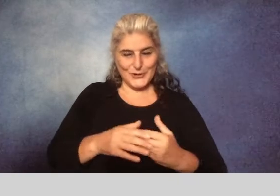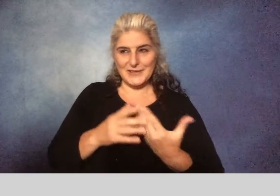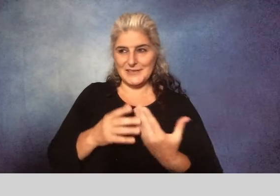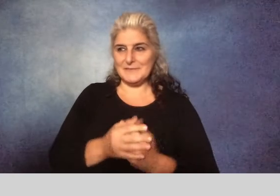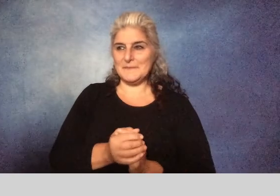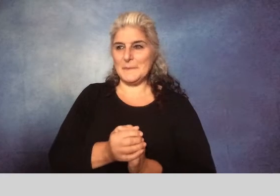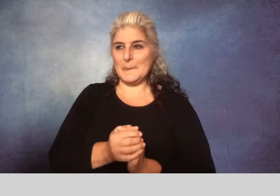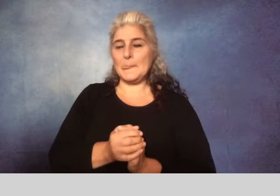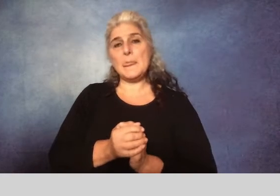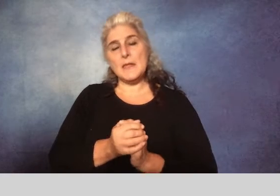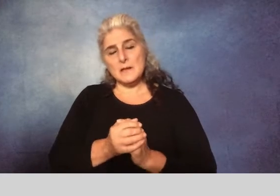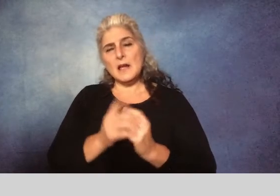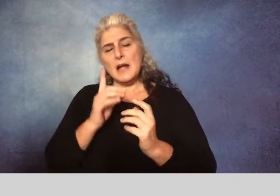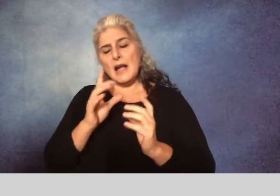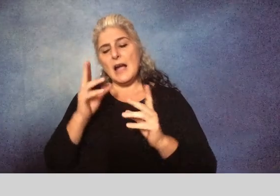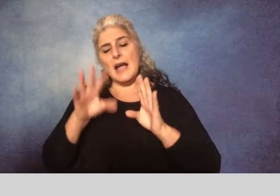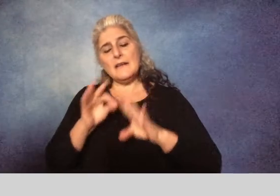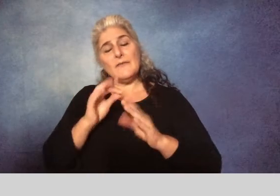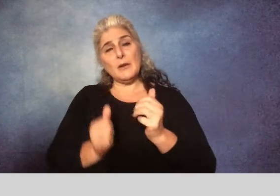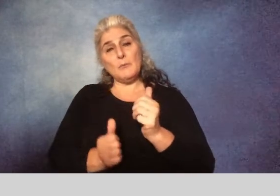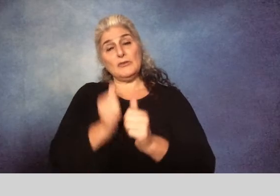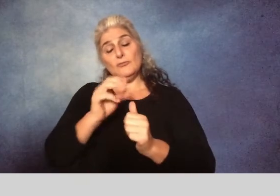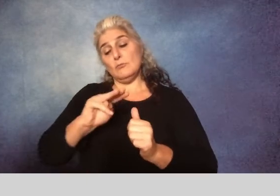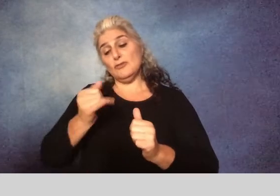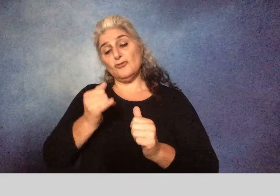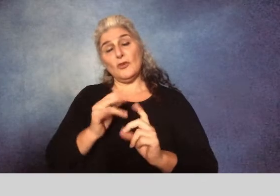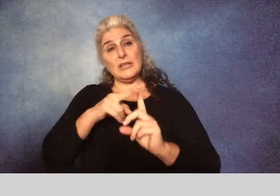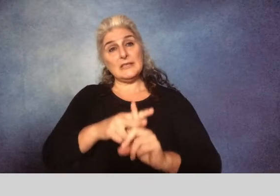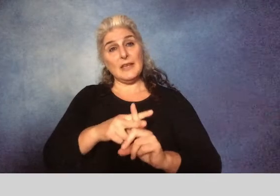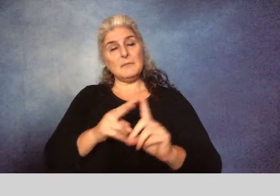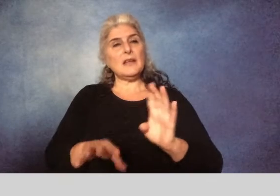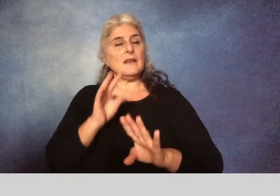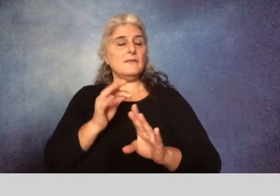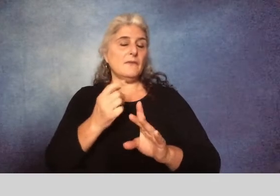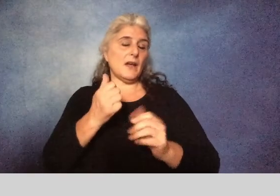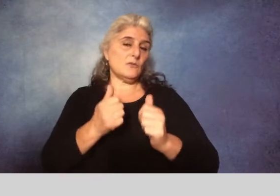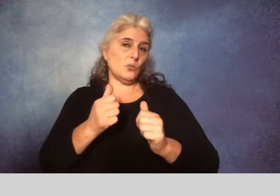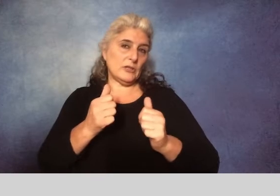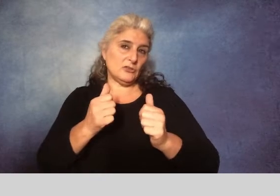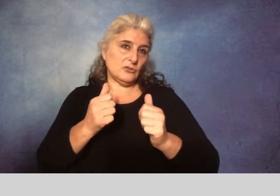I did majority assignment assigning the genre category with the highest probability to each album.